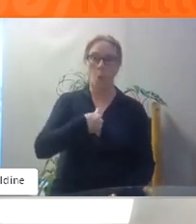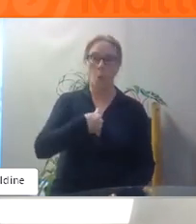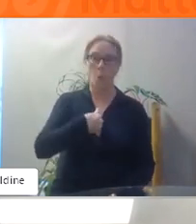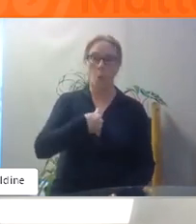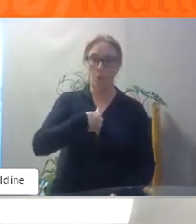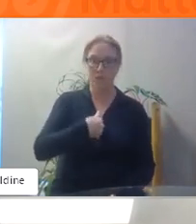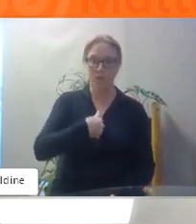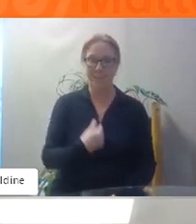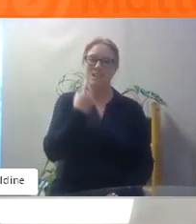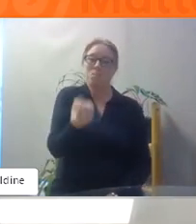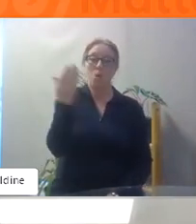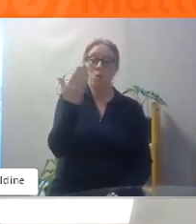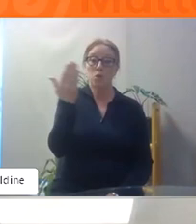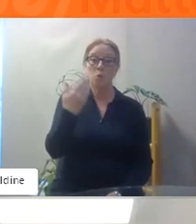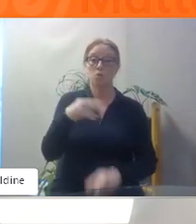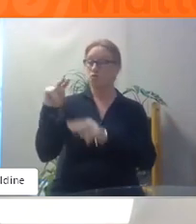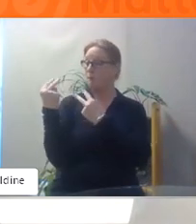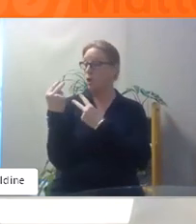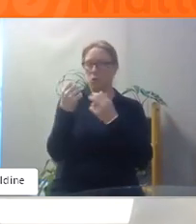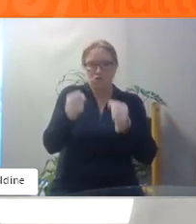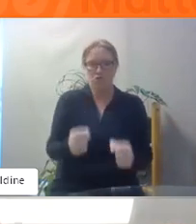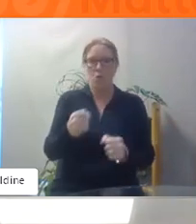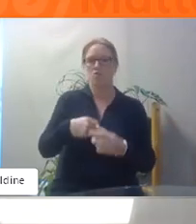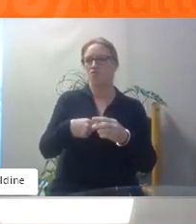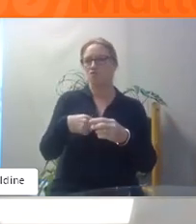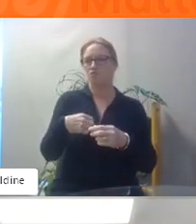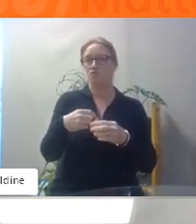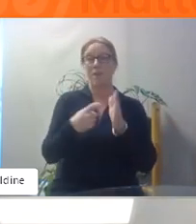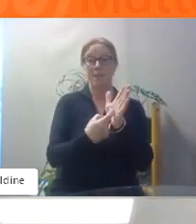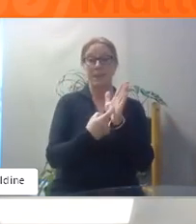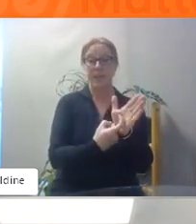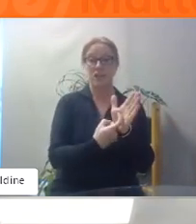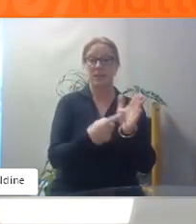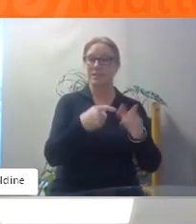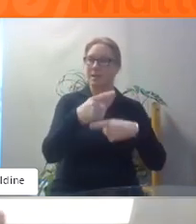review with very strong recommendations about an education hub, but not